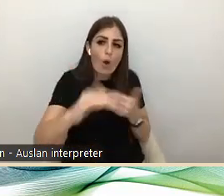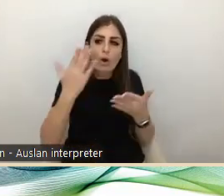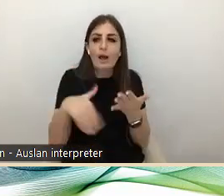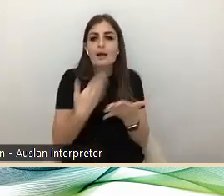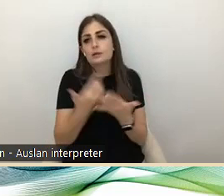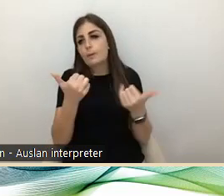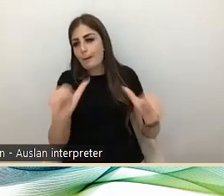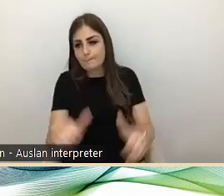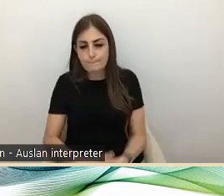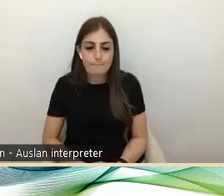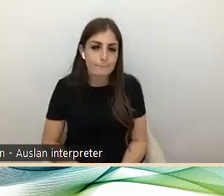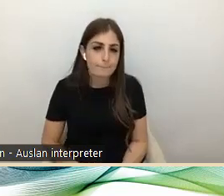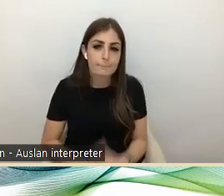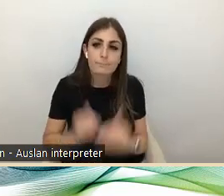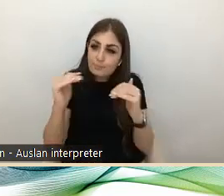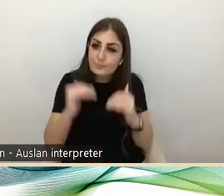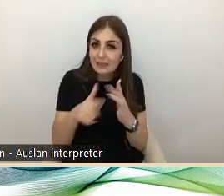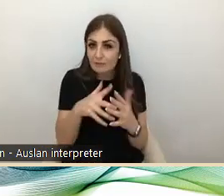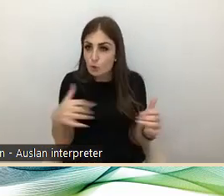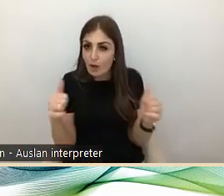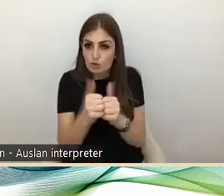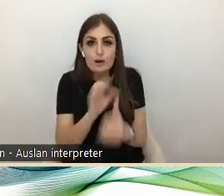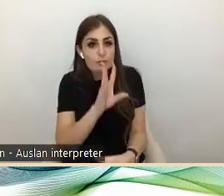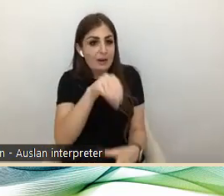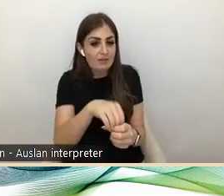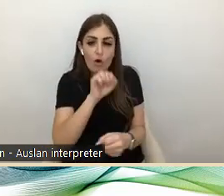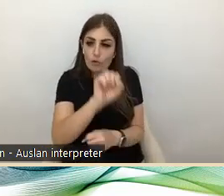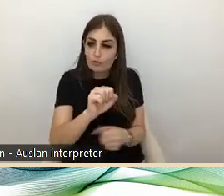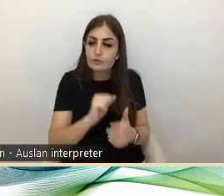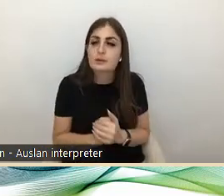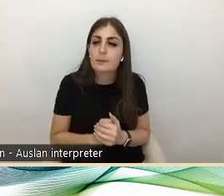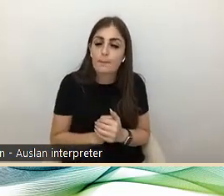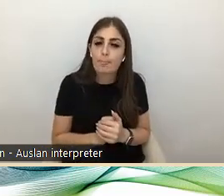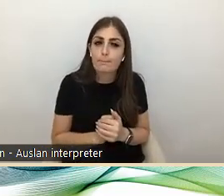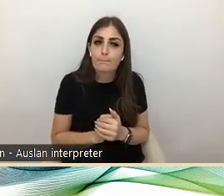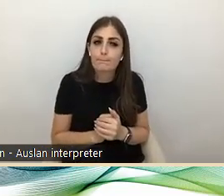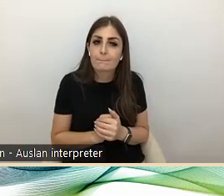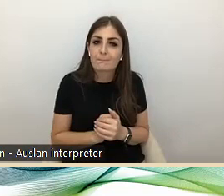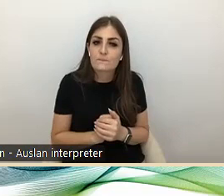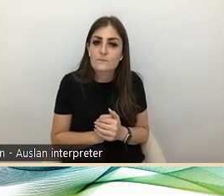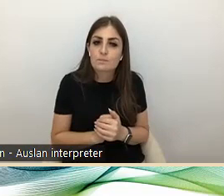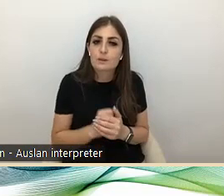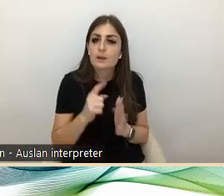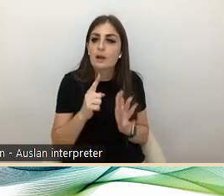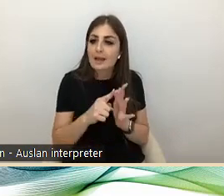If you agree to participate in an Independent Expert Review, it means an Independent Expert